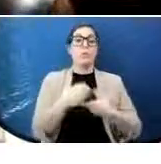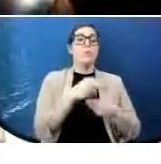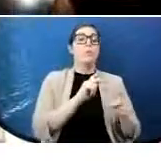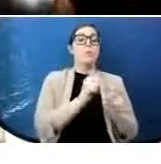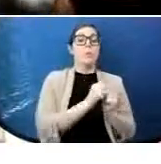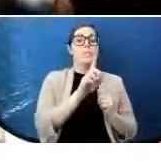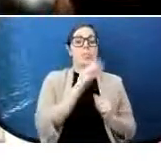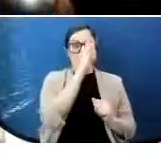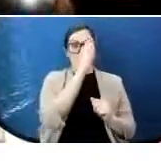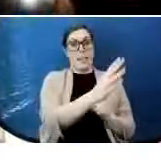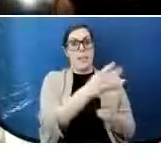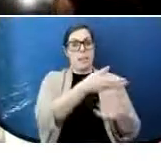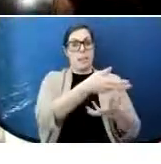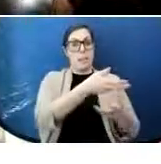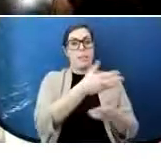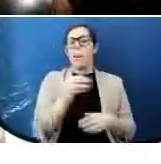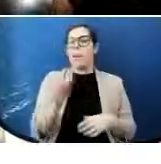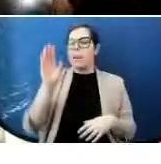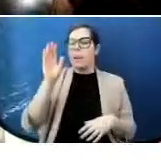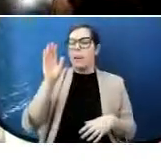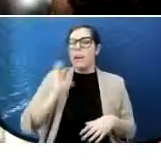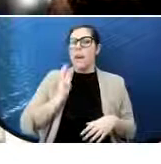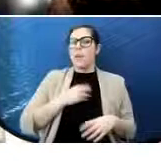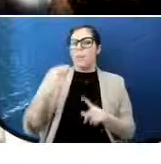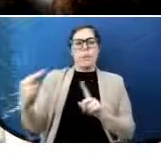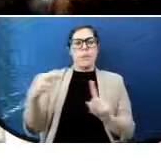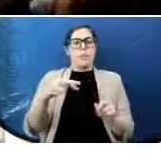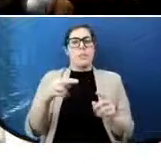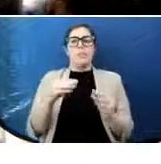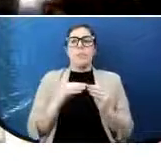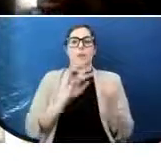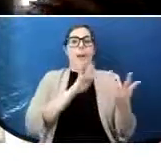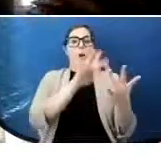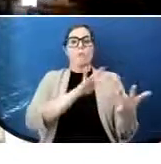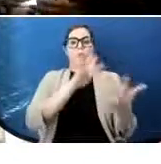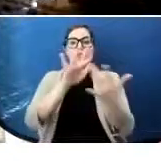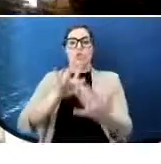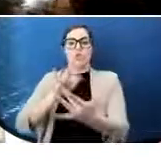and this really I think we view as an outreach tool. The goal at the top of everything is to